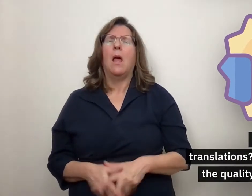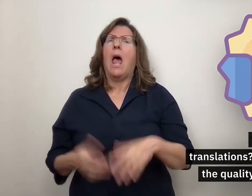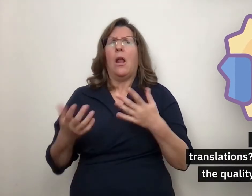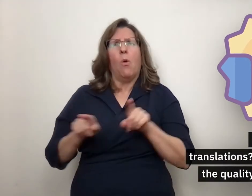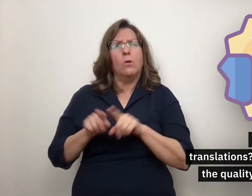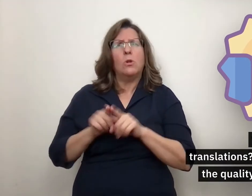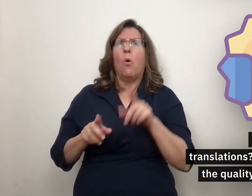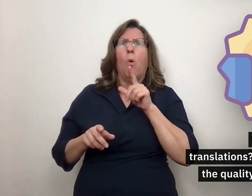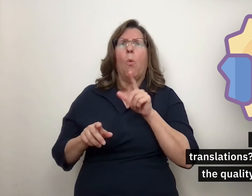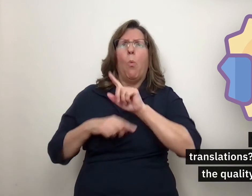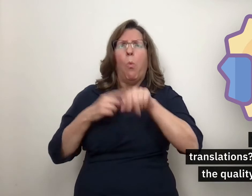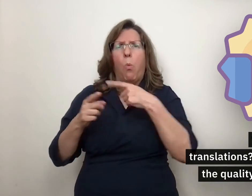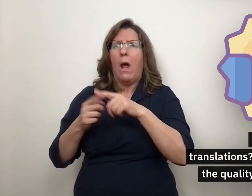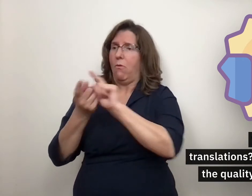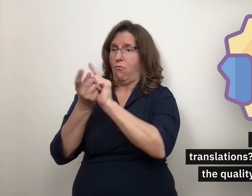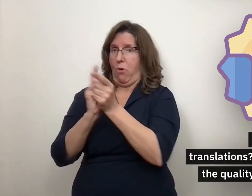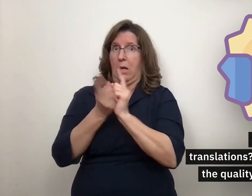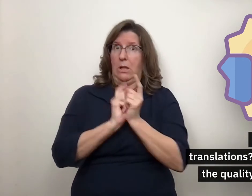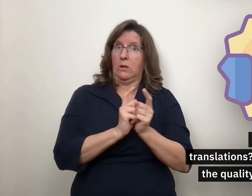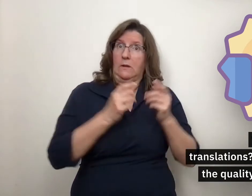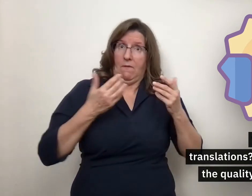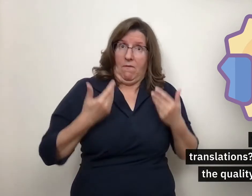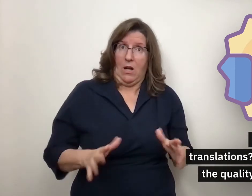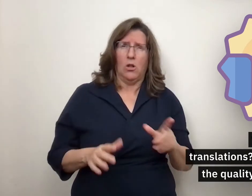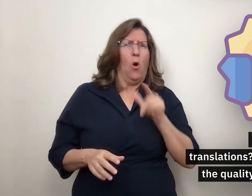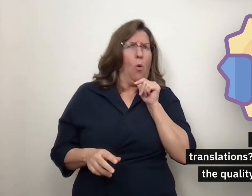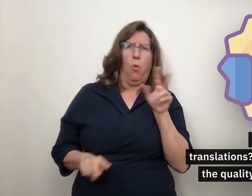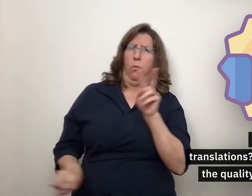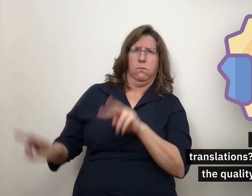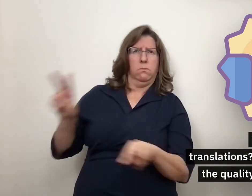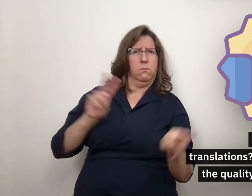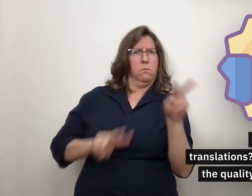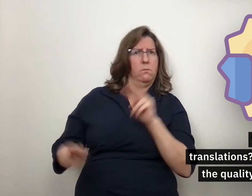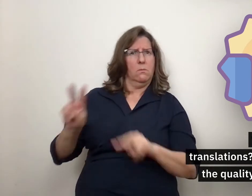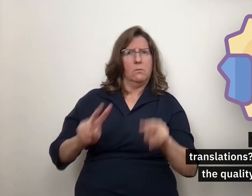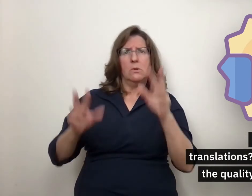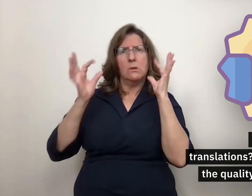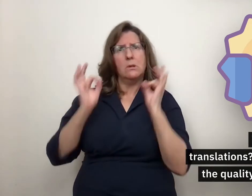Here's another consideration - who is qualified to evaluate the quality of the translation?